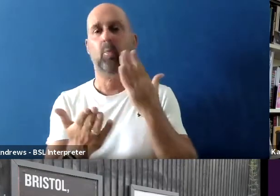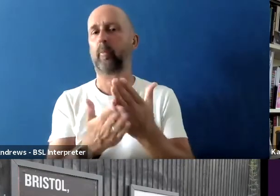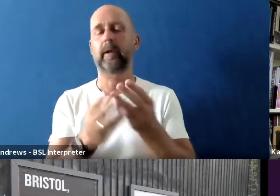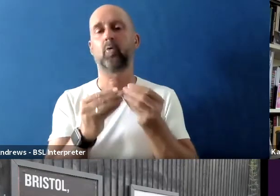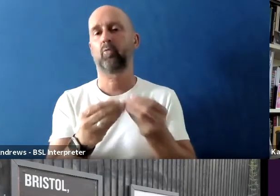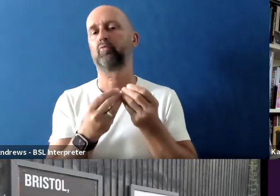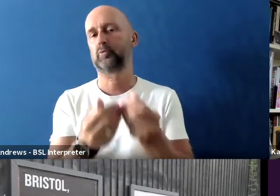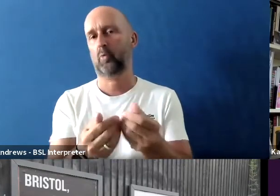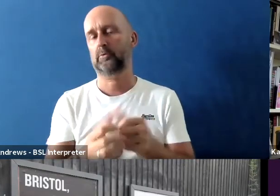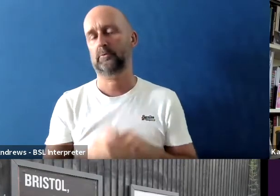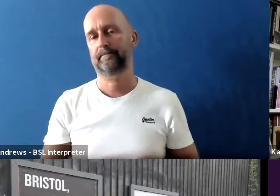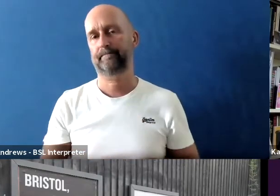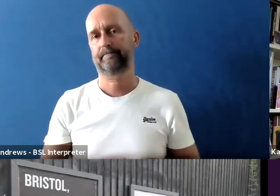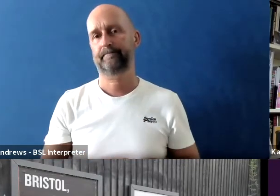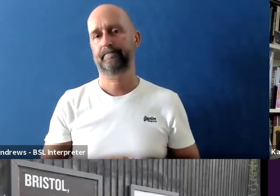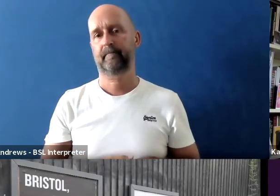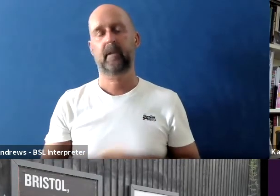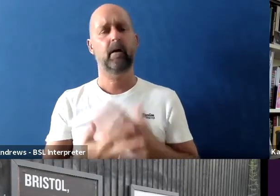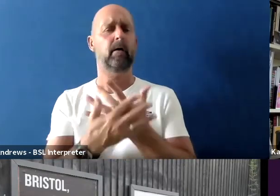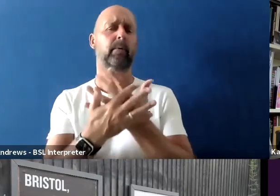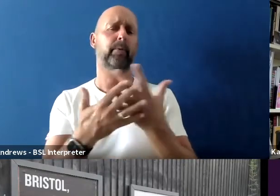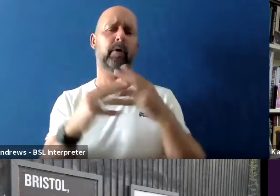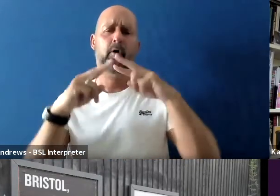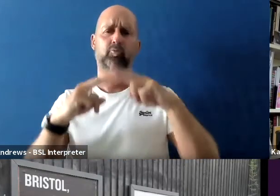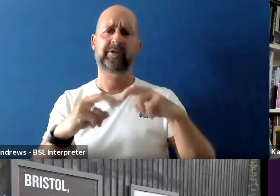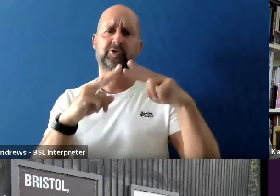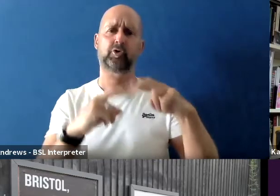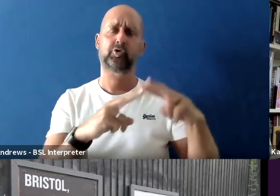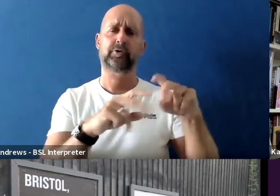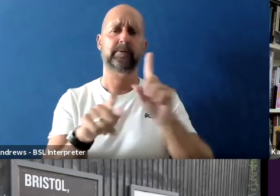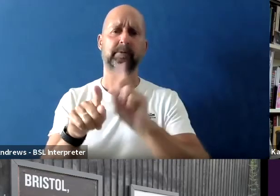There is a huge body of research that illustrates how different kinds of cultural activity